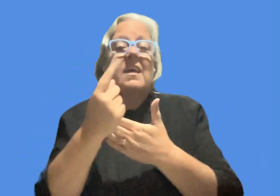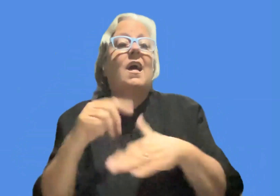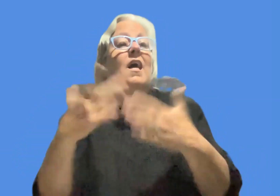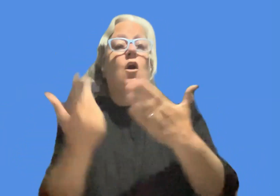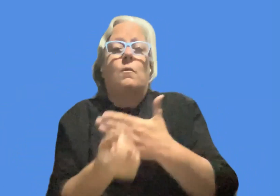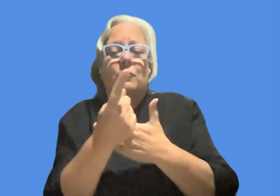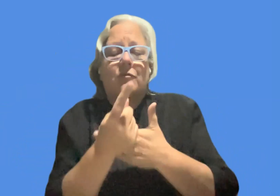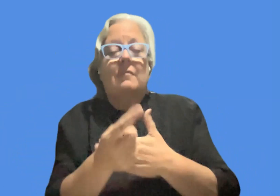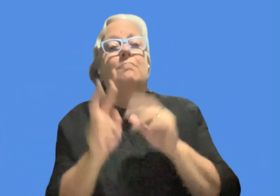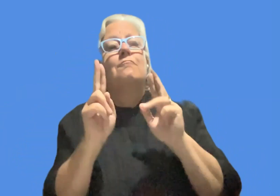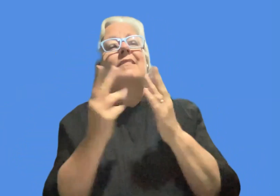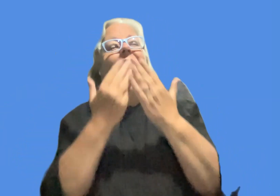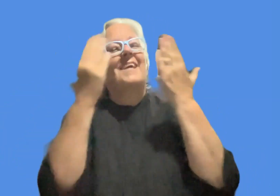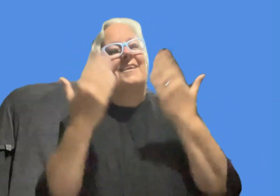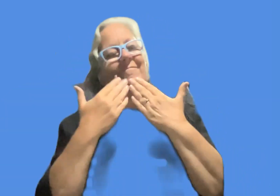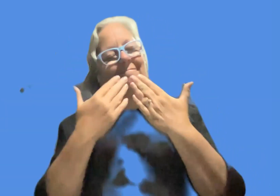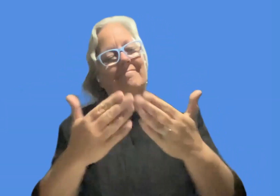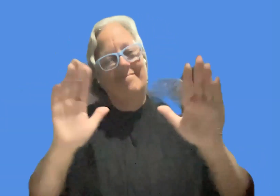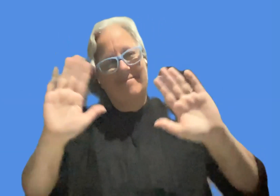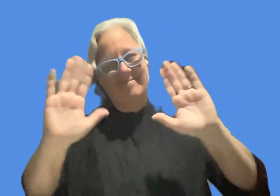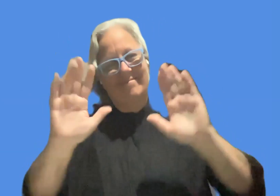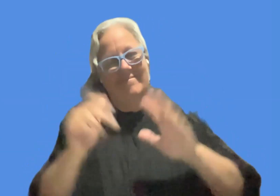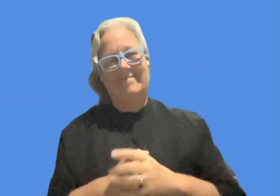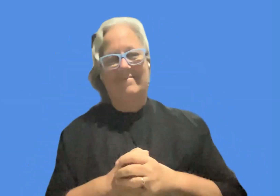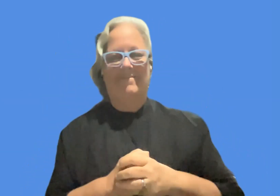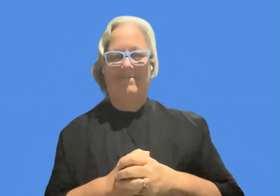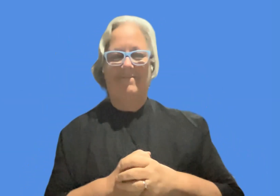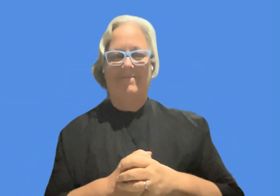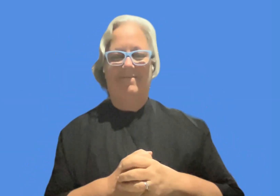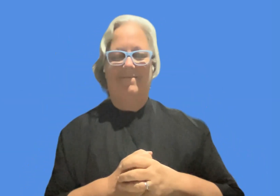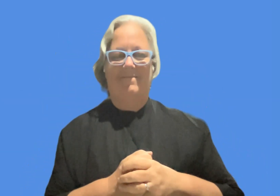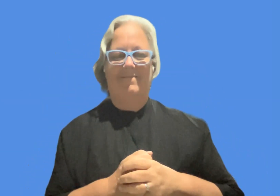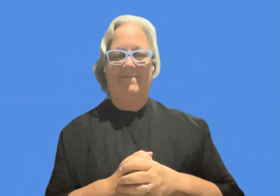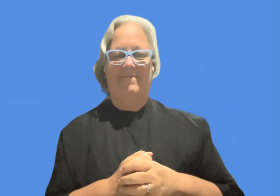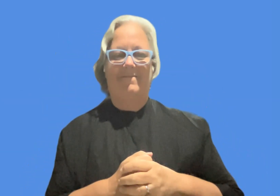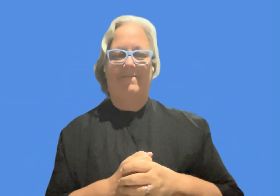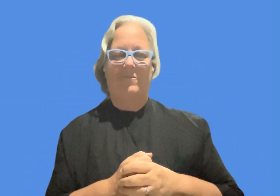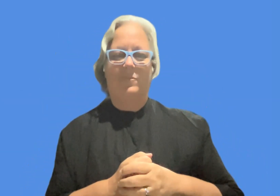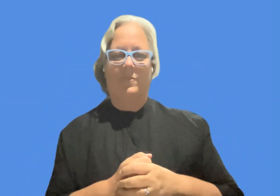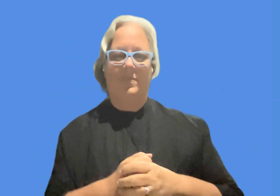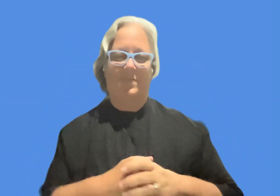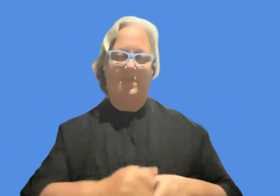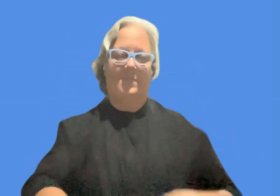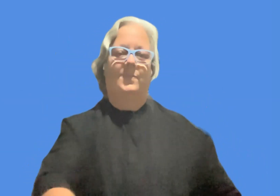Thank you very much. I hope to see you soon in other events and opportunities. Have a rest of your day.